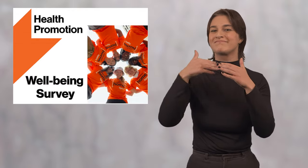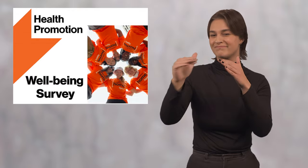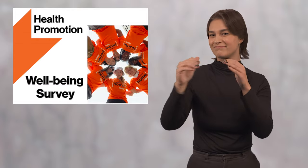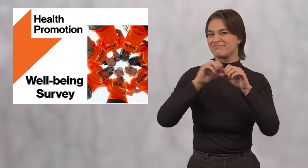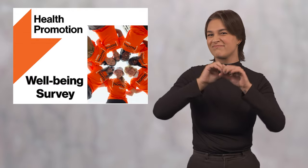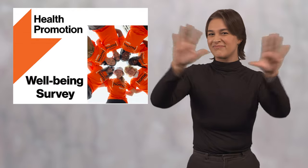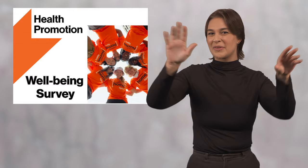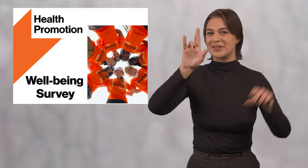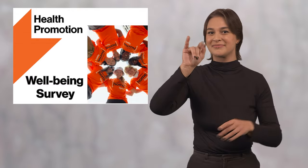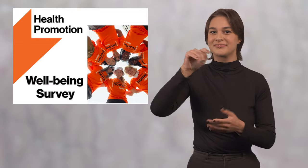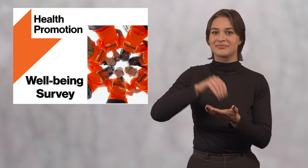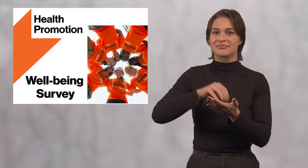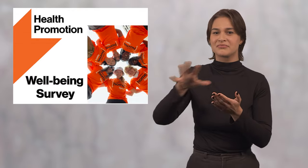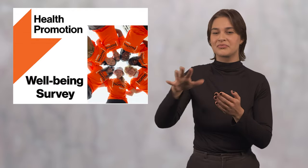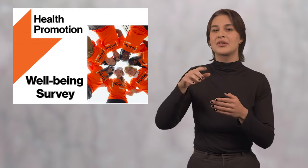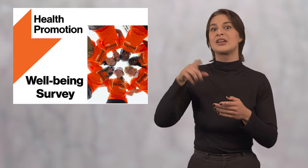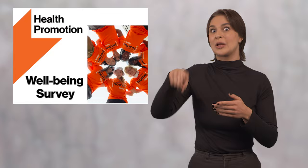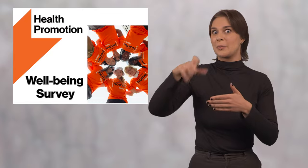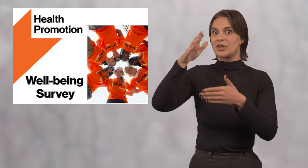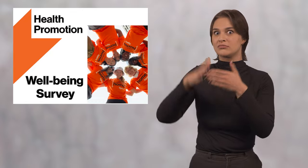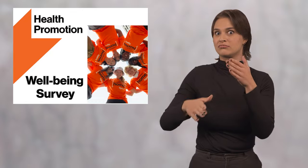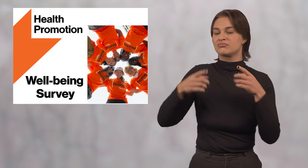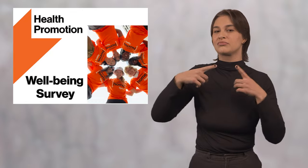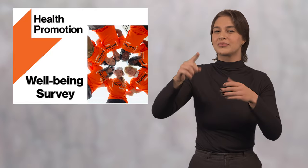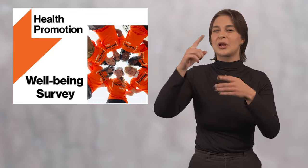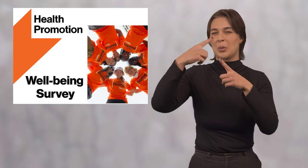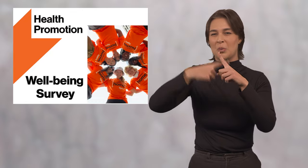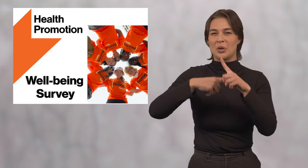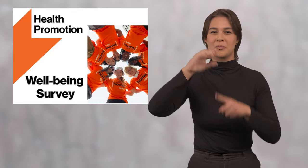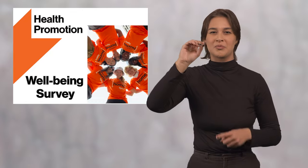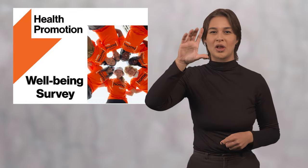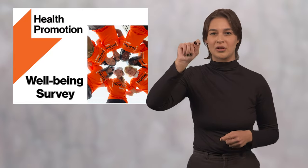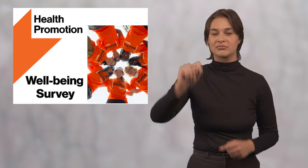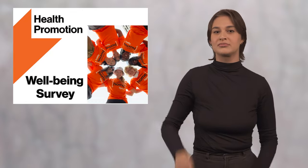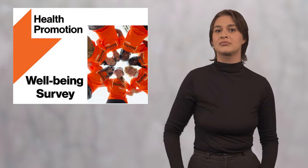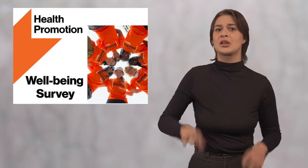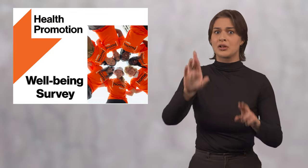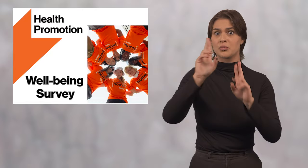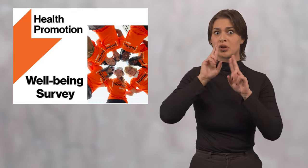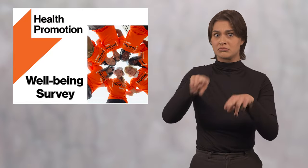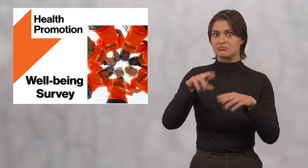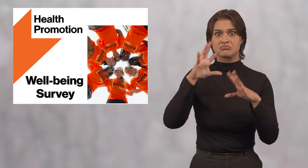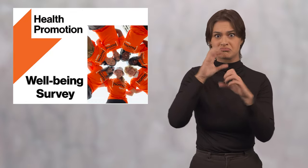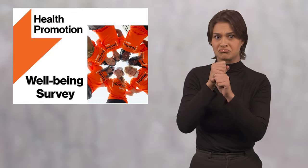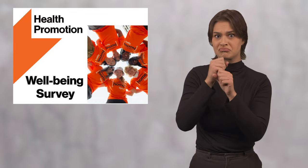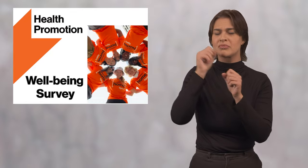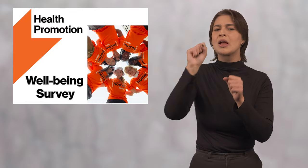The Well-being survey has been emailed to all RIT students to complete during the month of October.